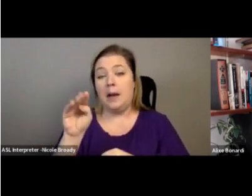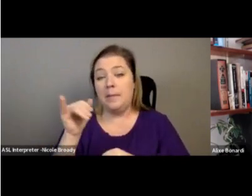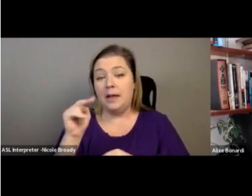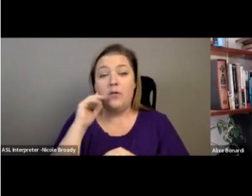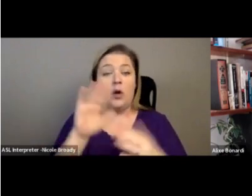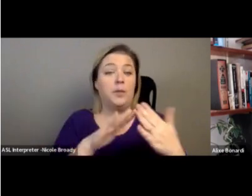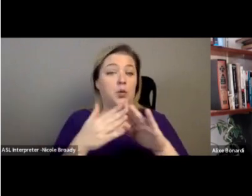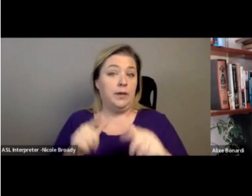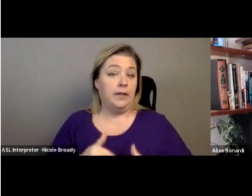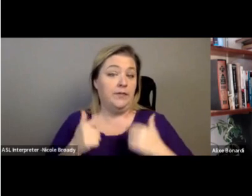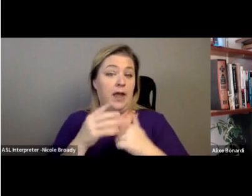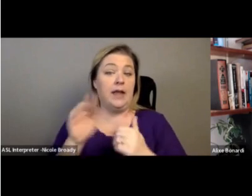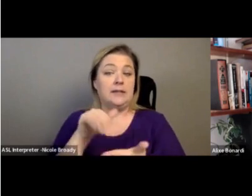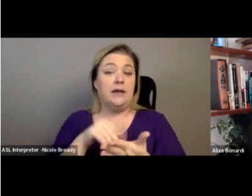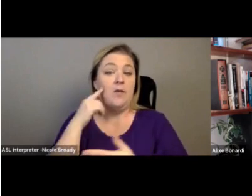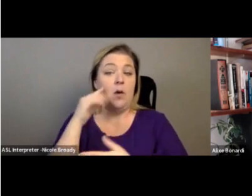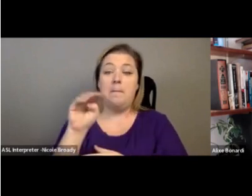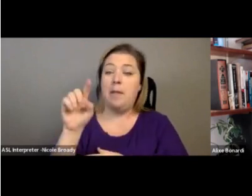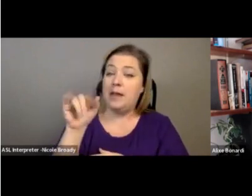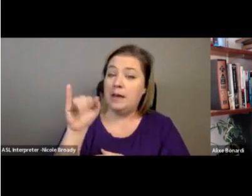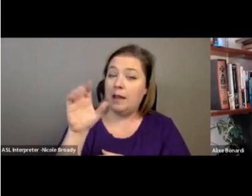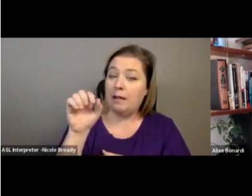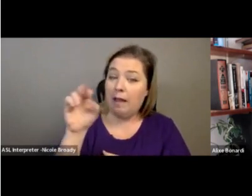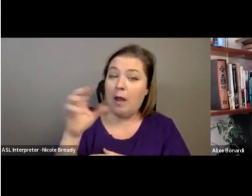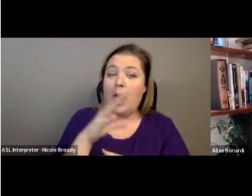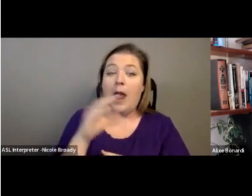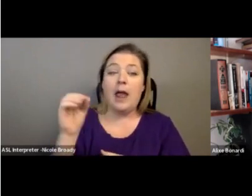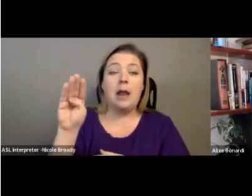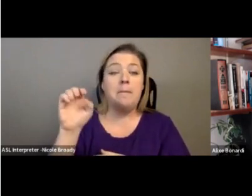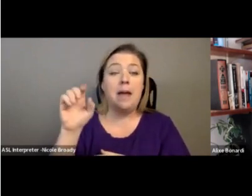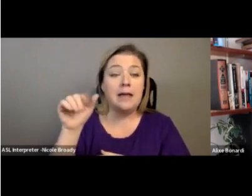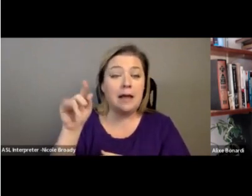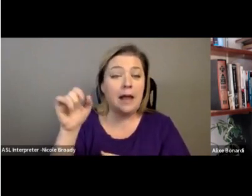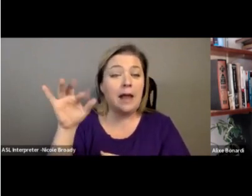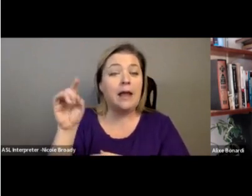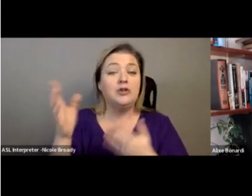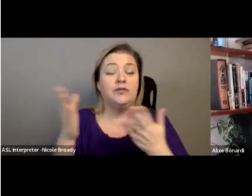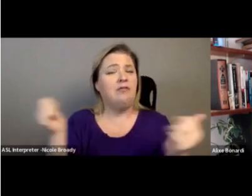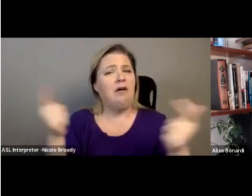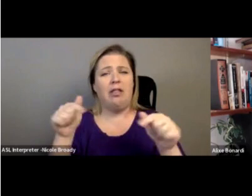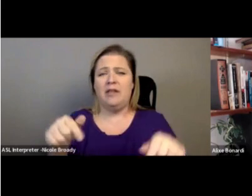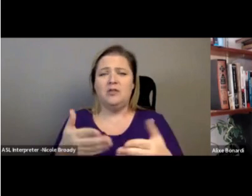for Medicare and Medicaid Services. All webinars are free and open to the public. Next